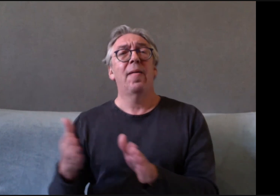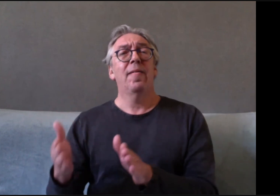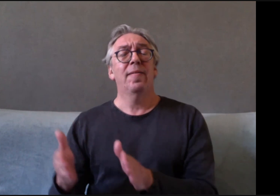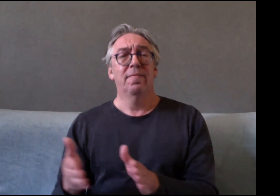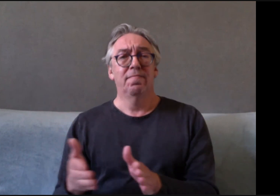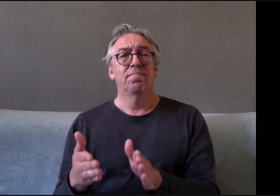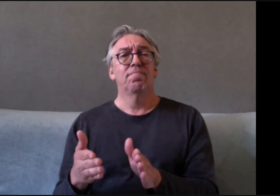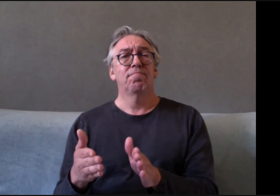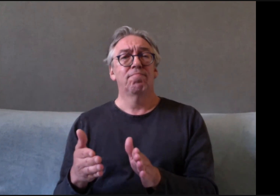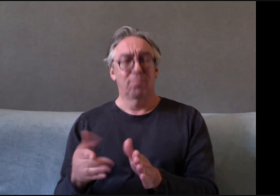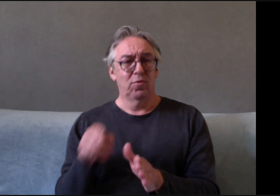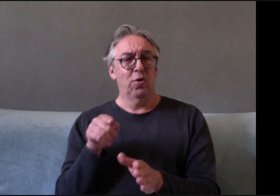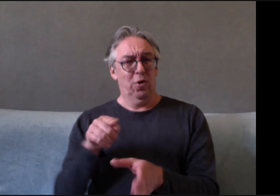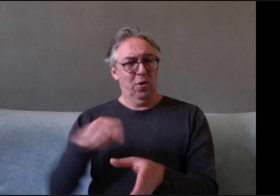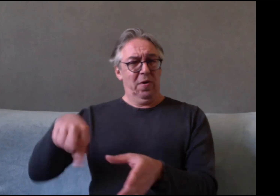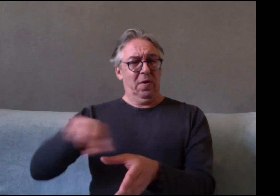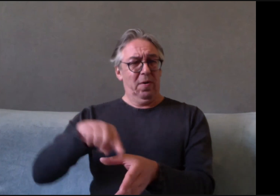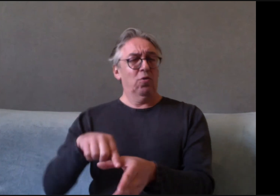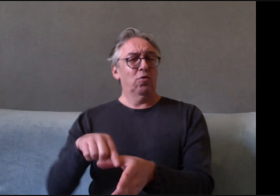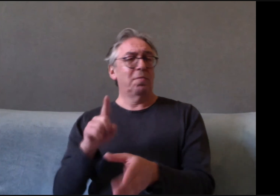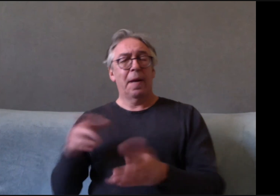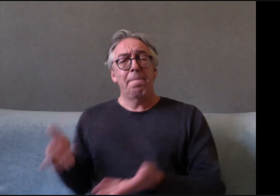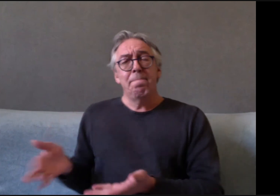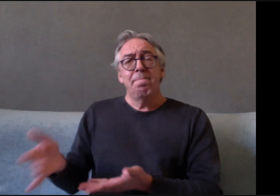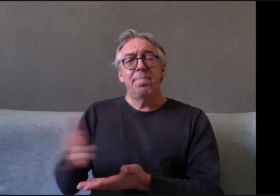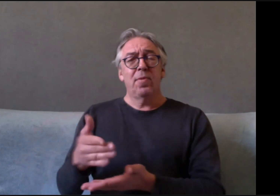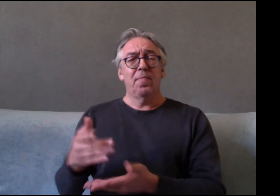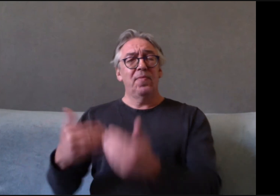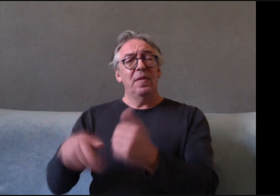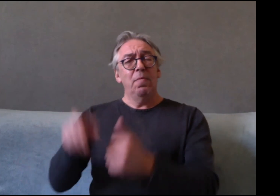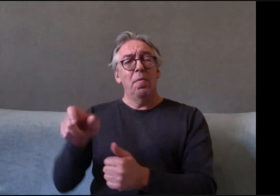that persons with disabilities face and also by taken into consideration